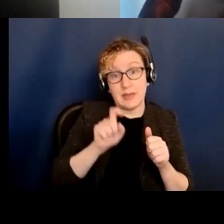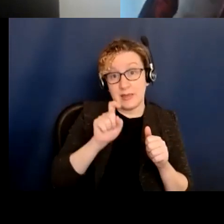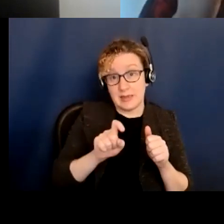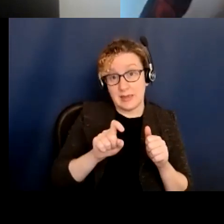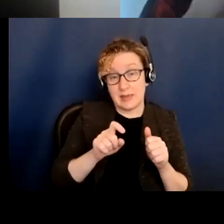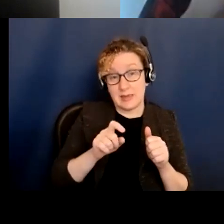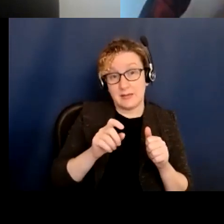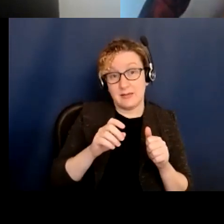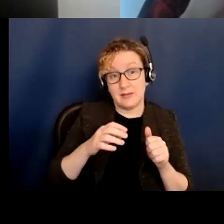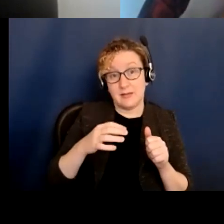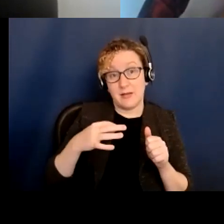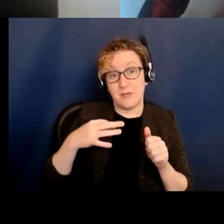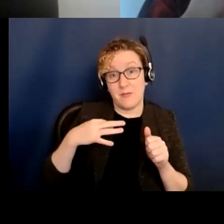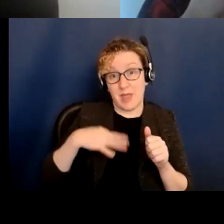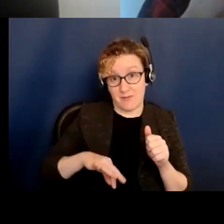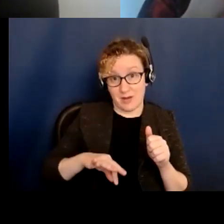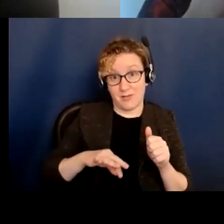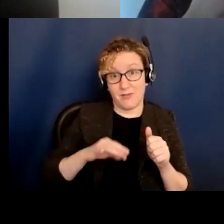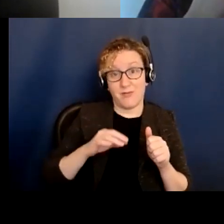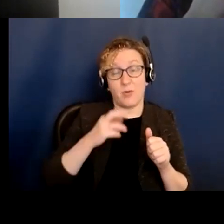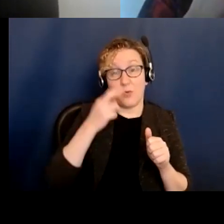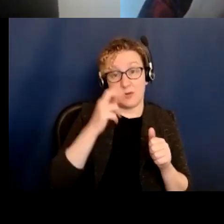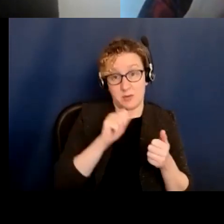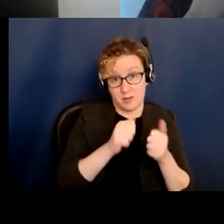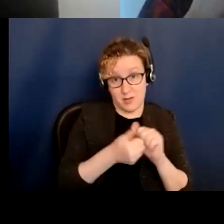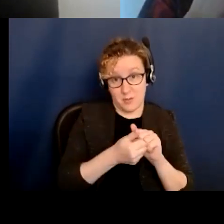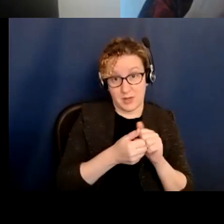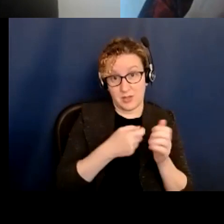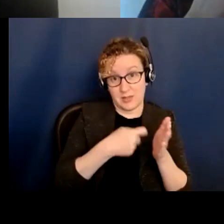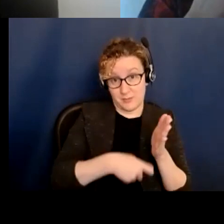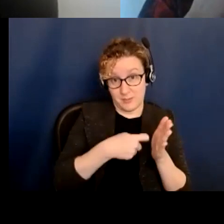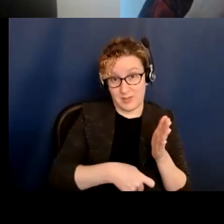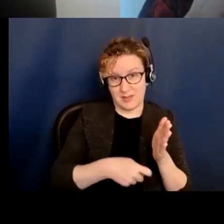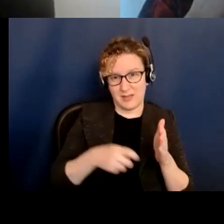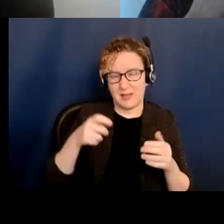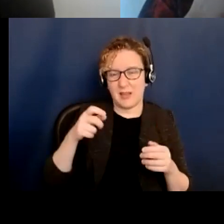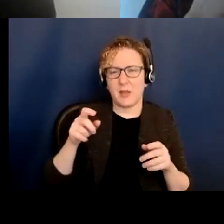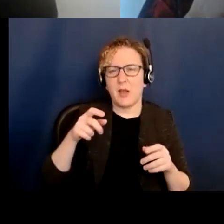to the reasonable accommodation expenses such as a PCA, but they also wanted to take their